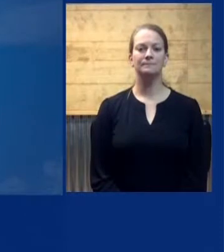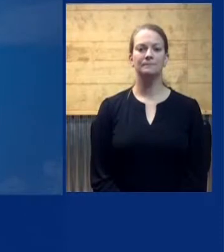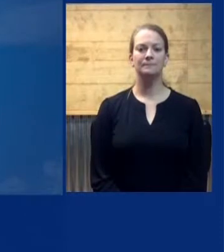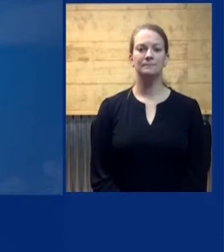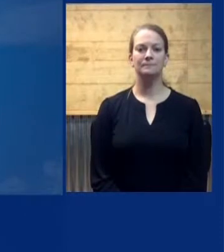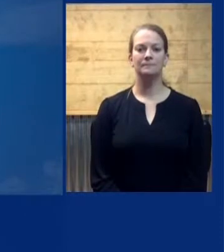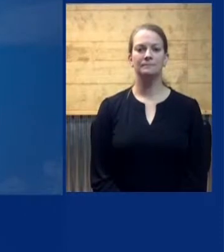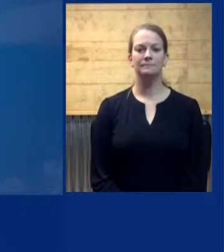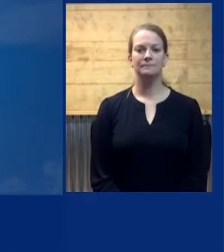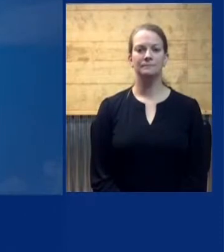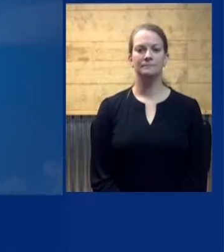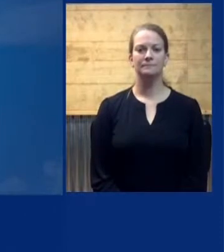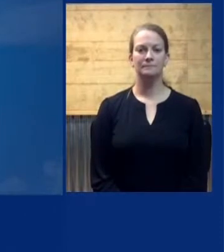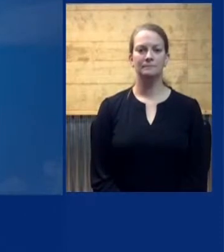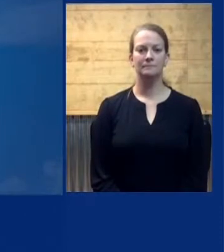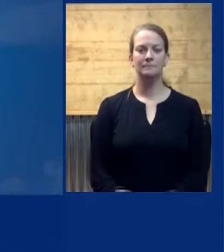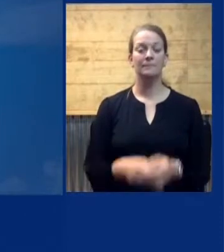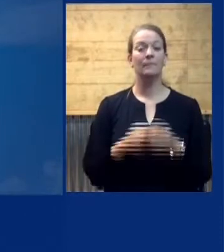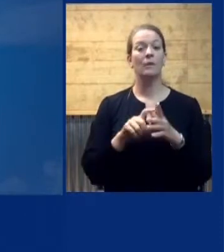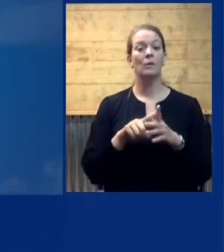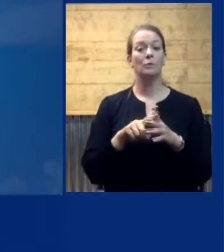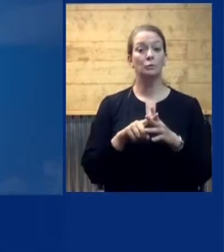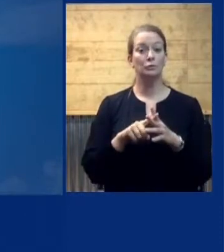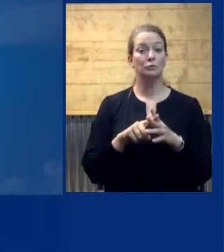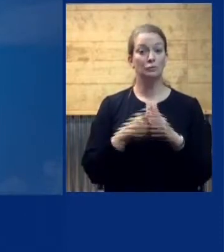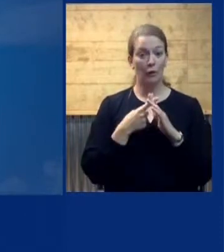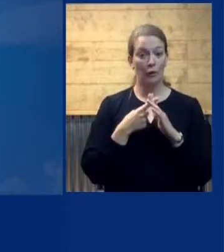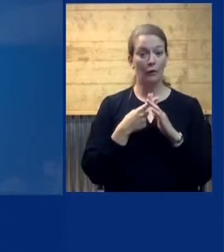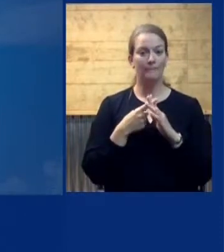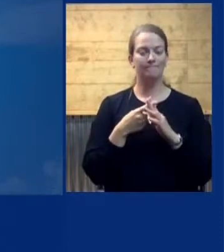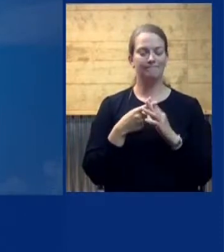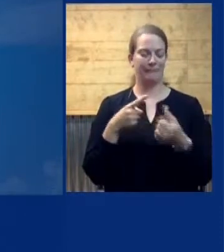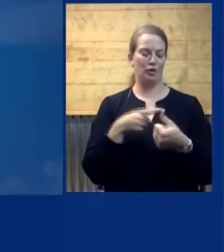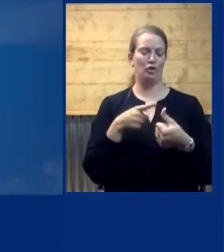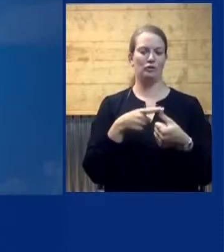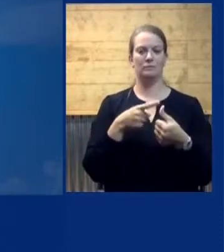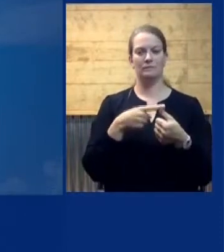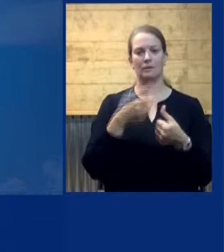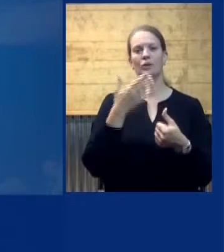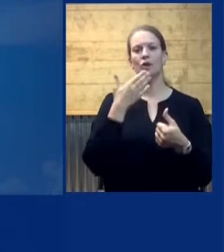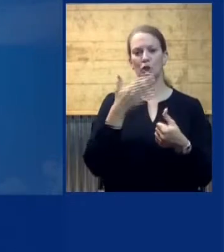WE HAVE GOOD NEWS AND BAD NEWS LIKE EVERY OTHER DAY IN THE PAST